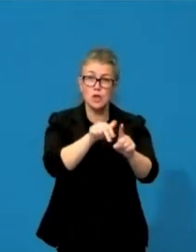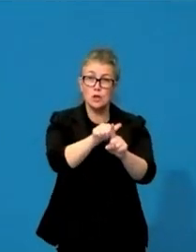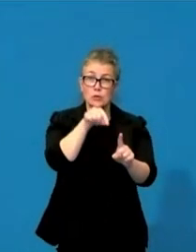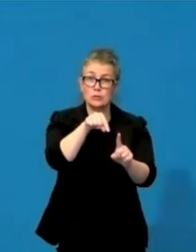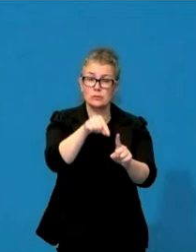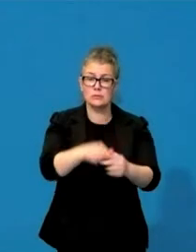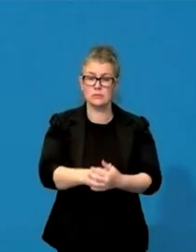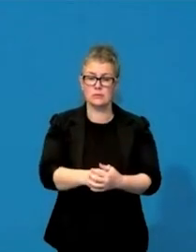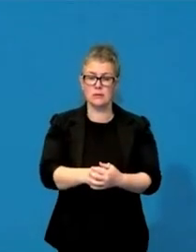It was a kid doctor.